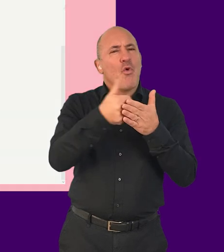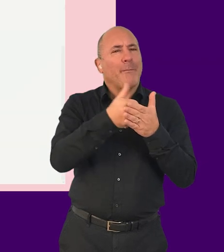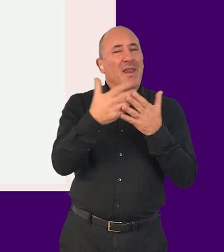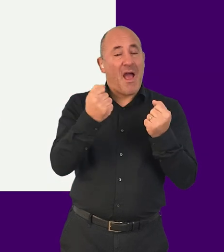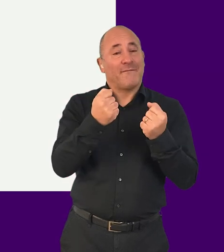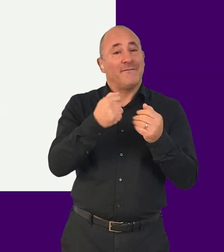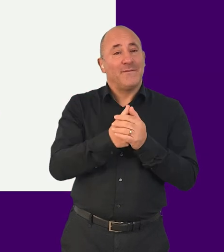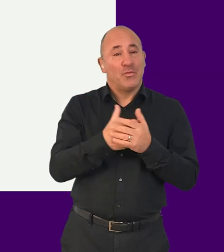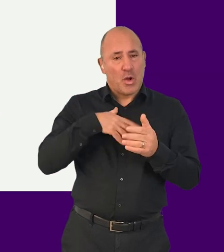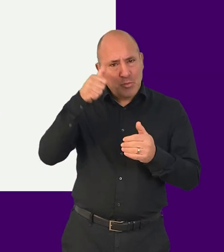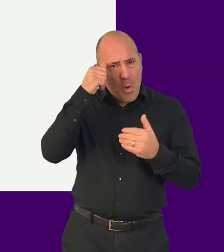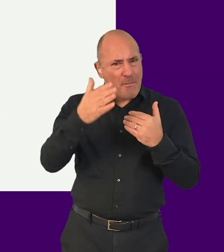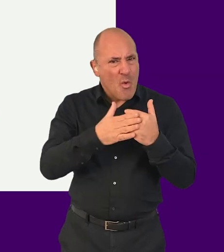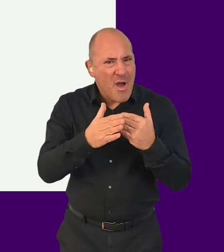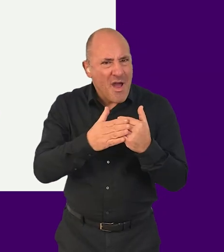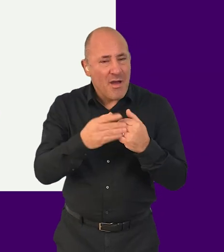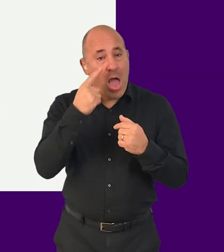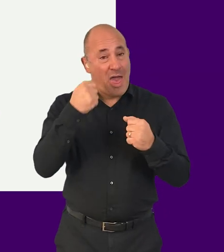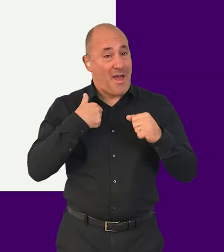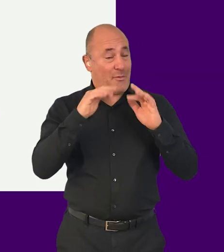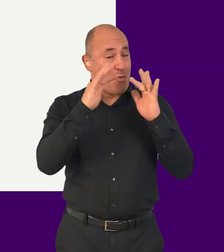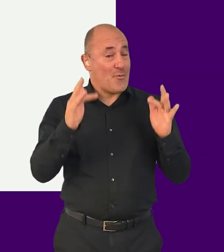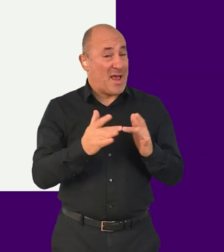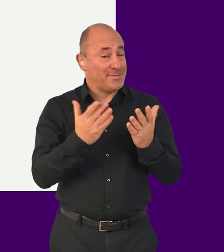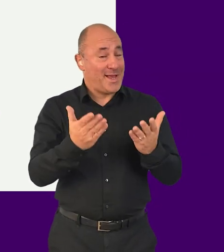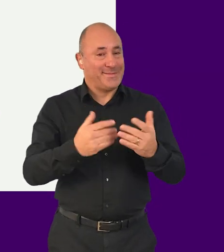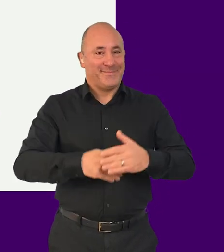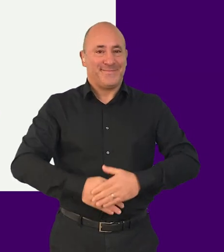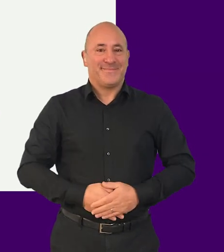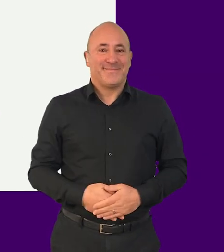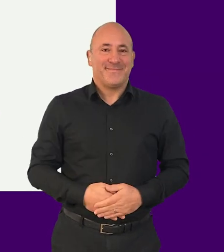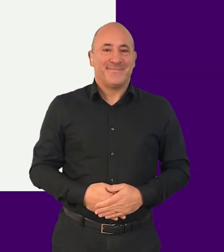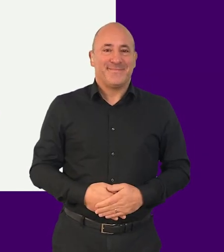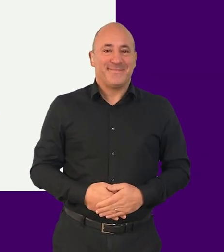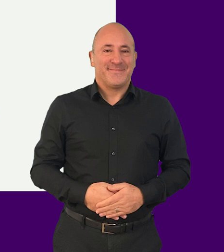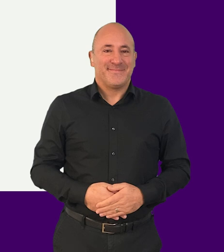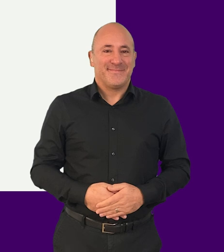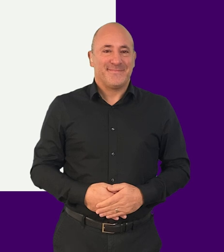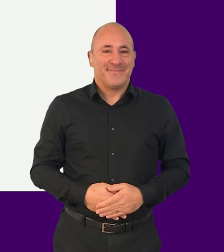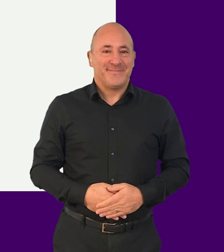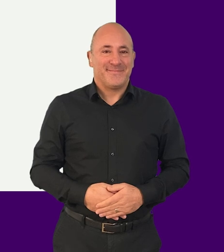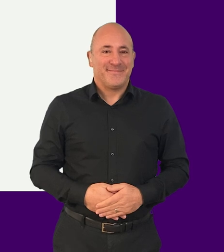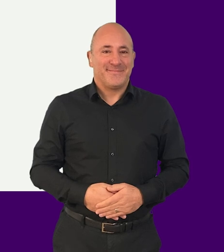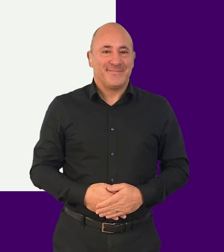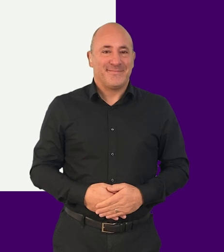To find out more about accessibility visit tetralogical.com